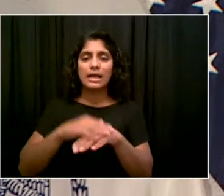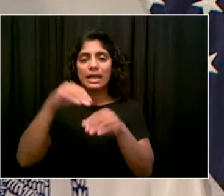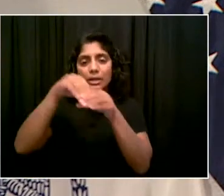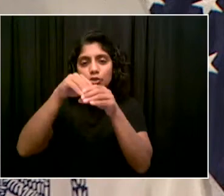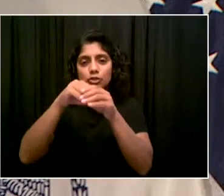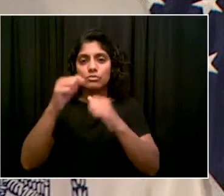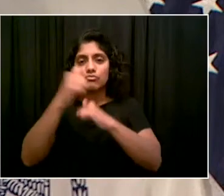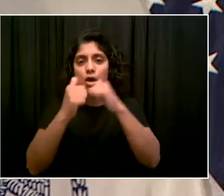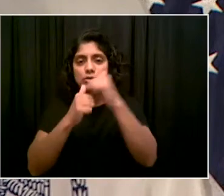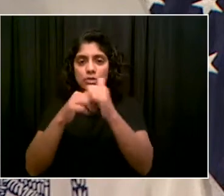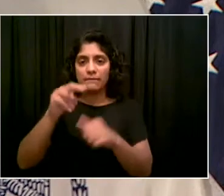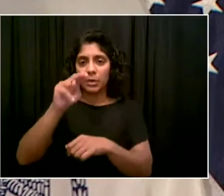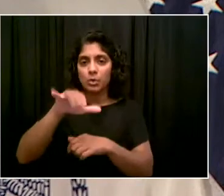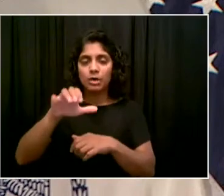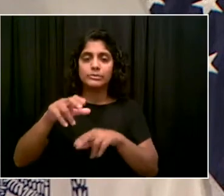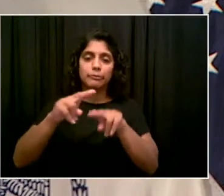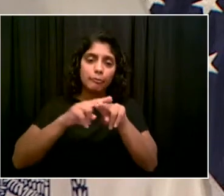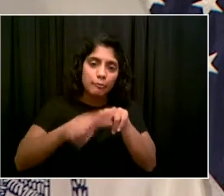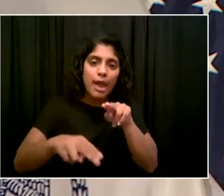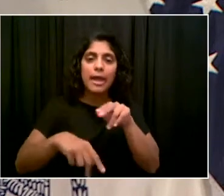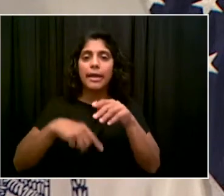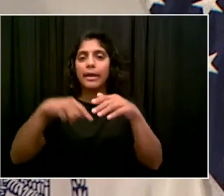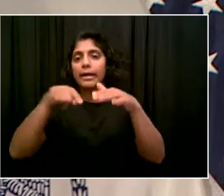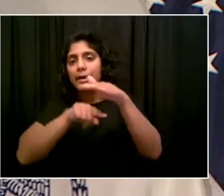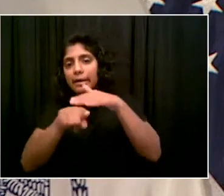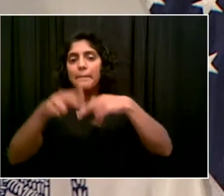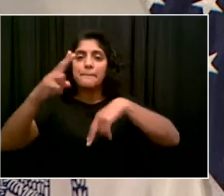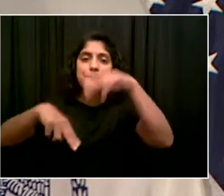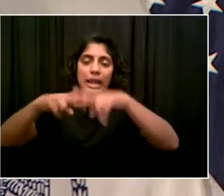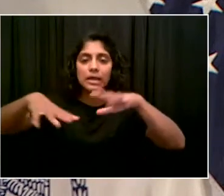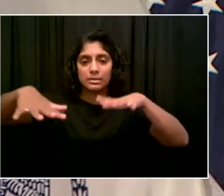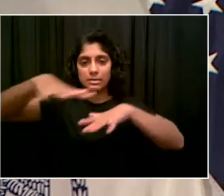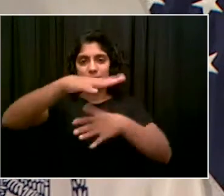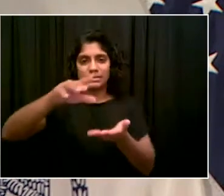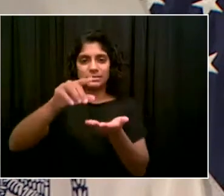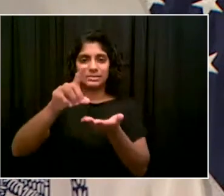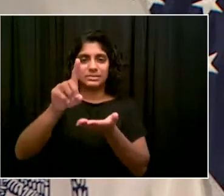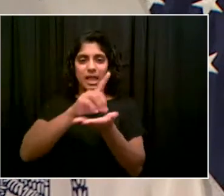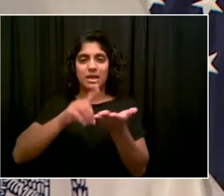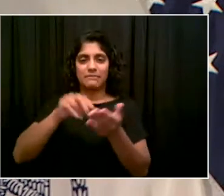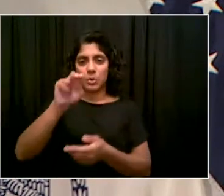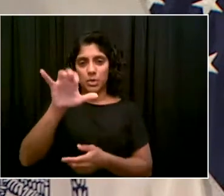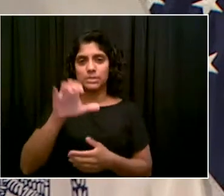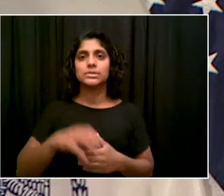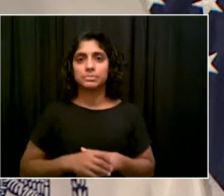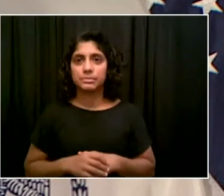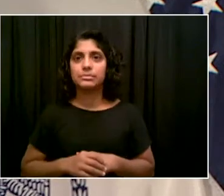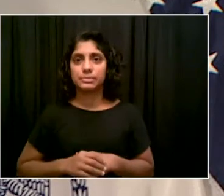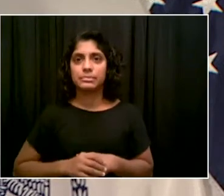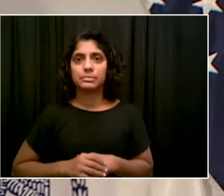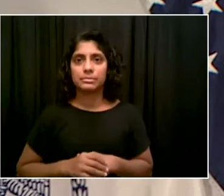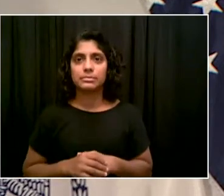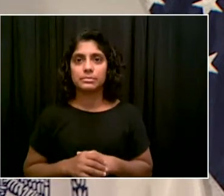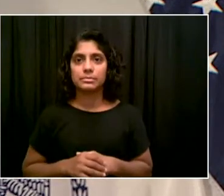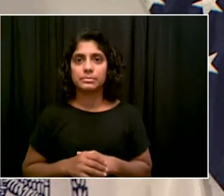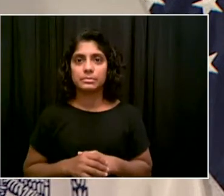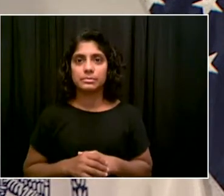AND EVEN DECADES, TOO LITTLE FUNDING. THIS IFNALLY GIVES US THE POSSIBILITY OF BRINGING IN SOME OF THE FUNDING WE NEED TO FIX. A WHOLE HOST OF THINGS FOR THE CITY IN THE FUTURE.